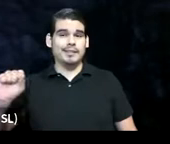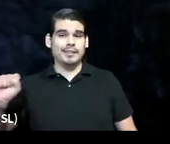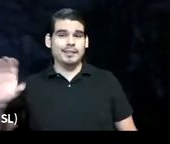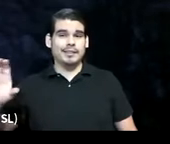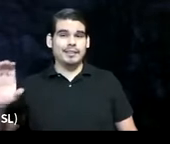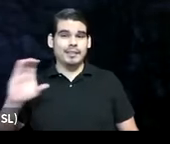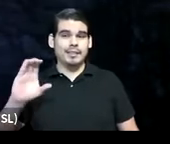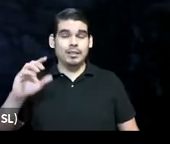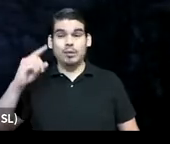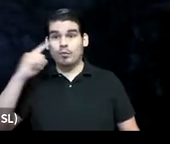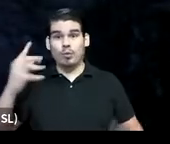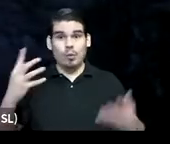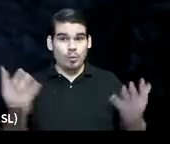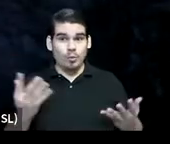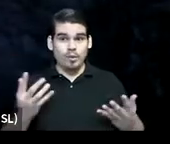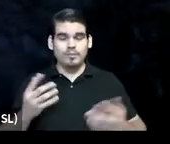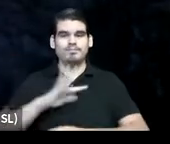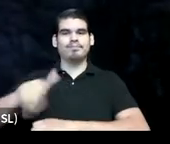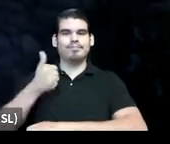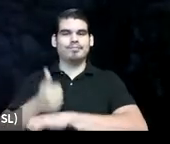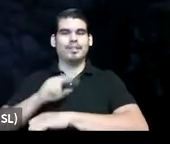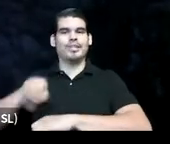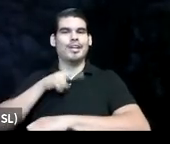California Community College students during times of natural disasters